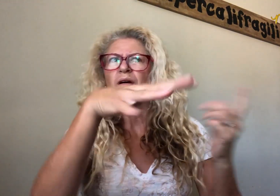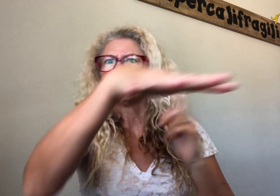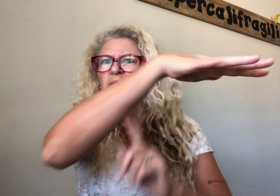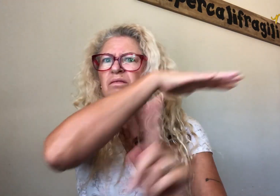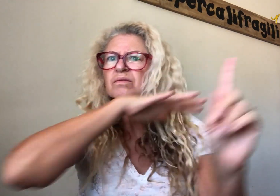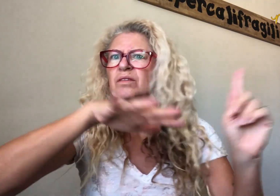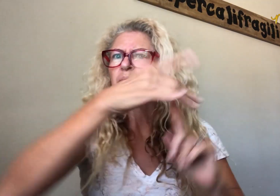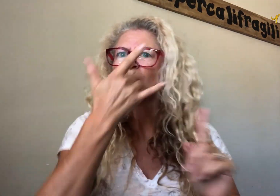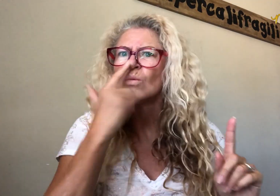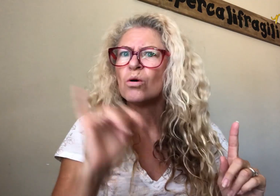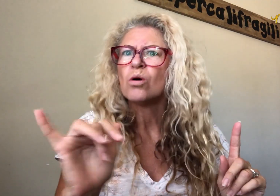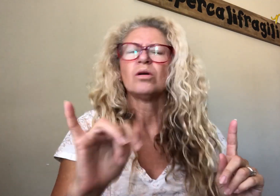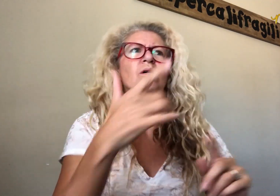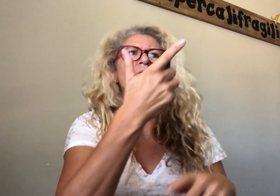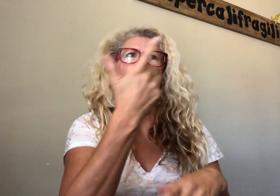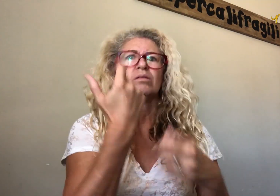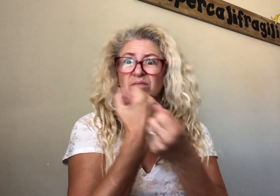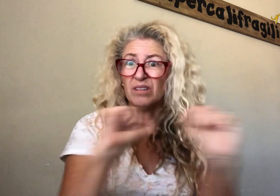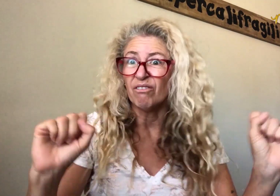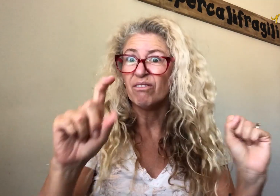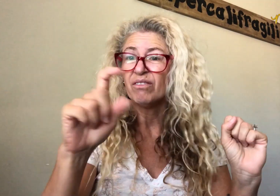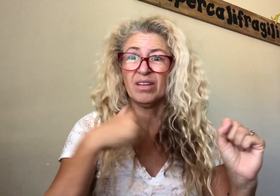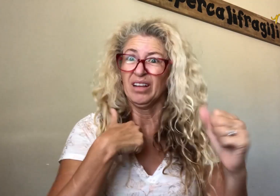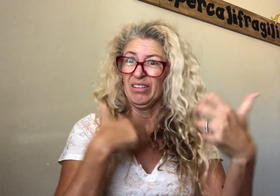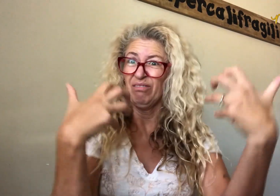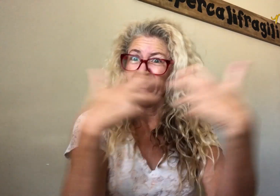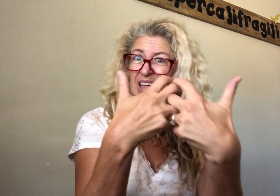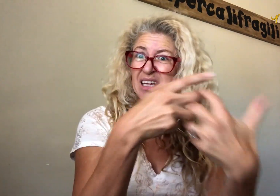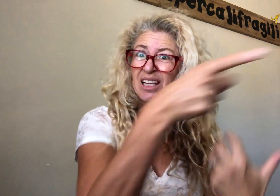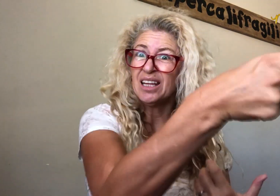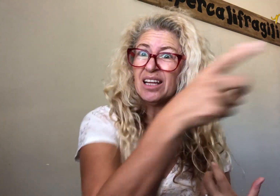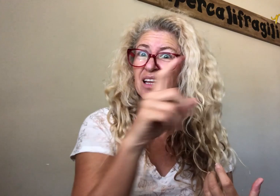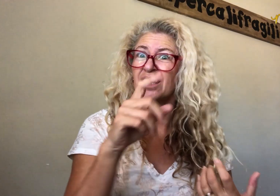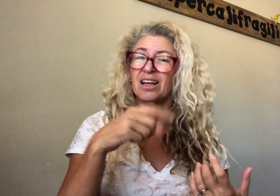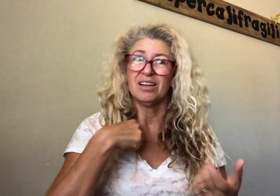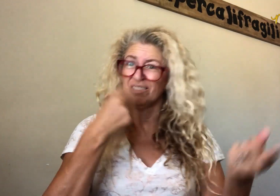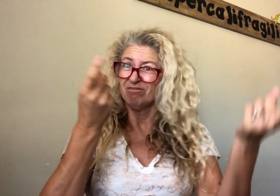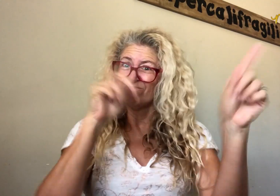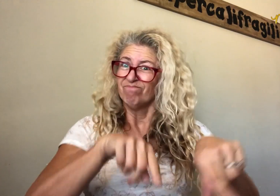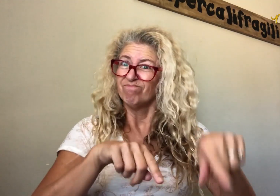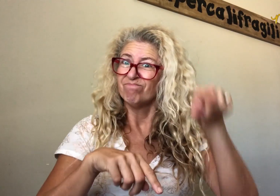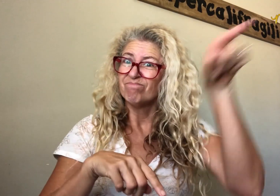I may not know how safe that environment is, or if I'll fit in with the environment...